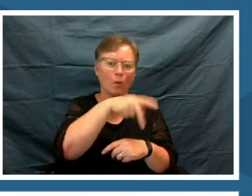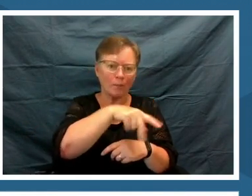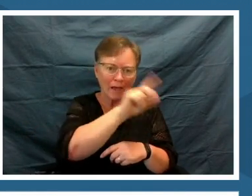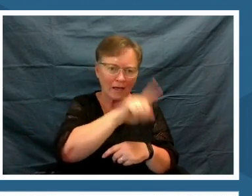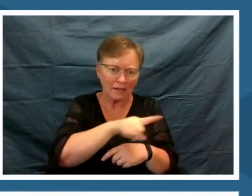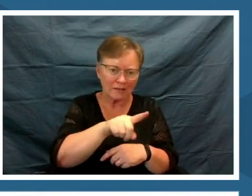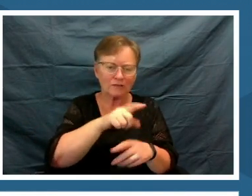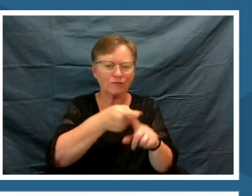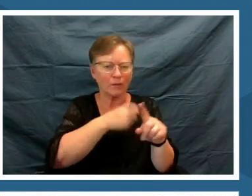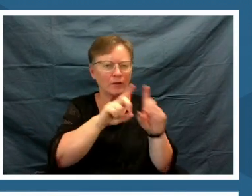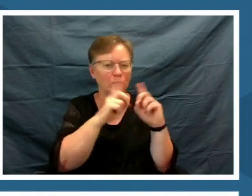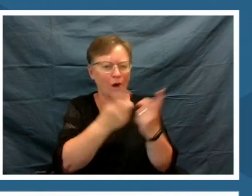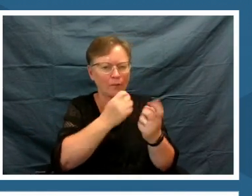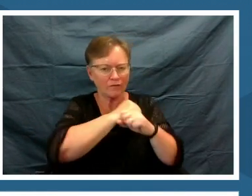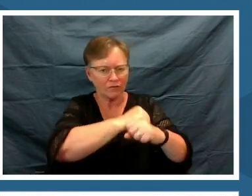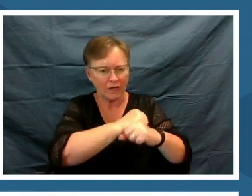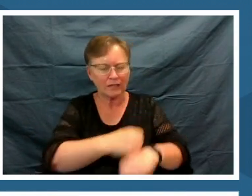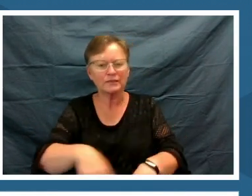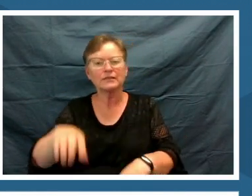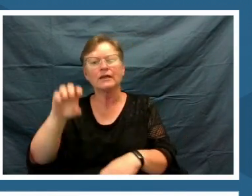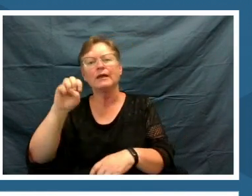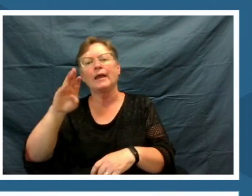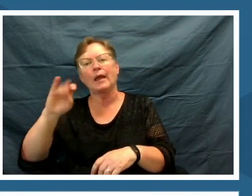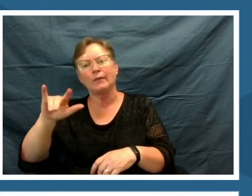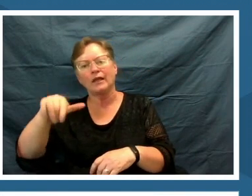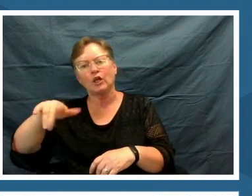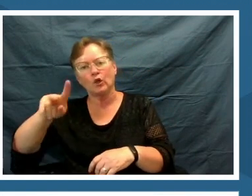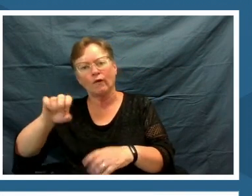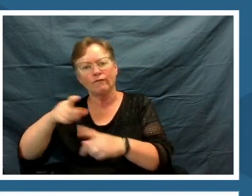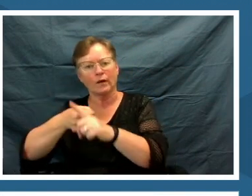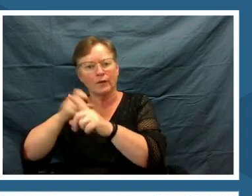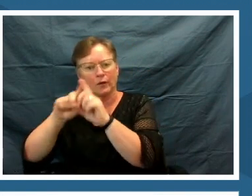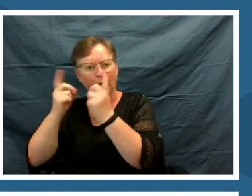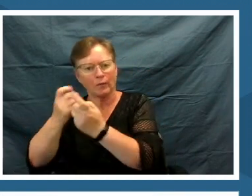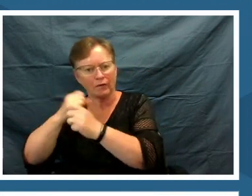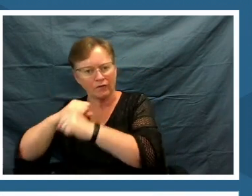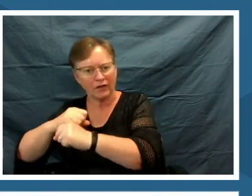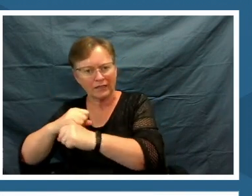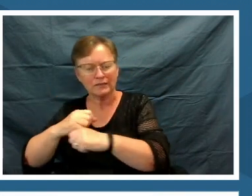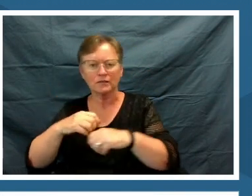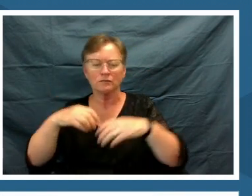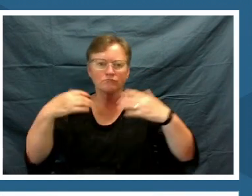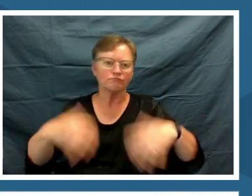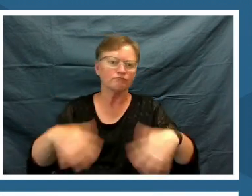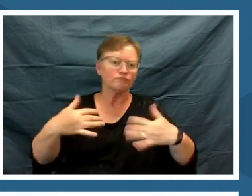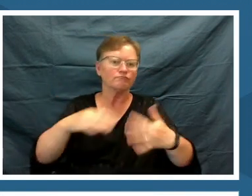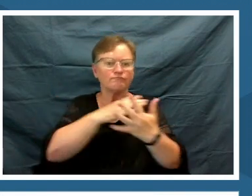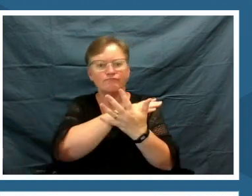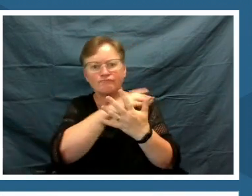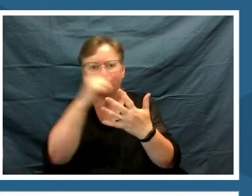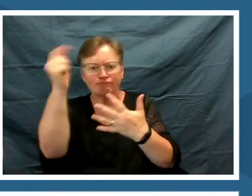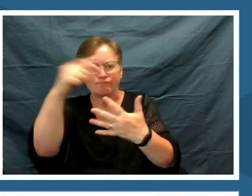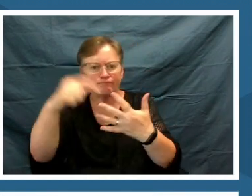kuhn from also the depart department of defense as carol mentioned